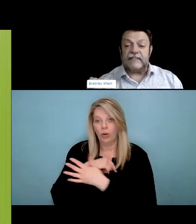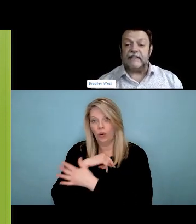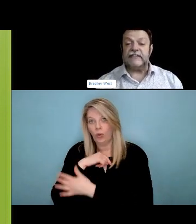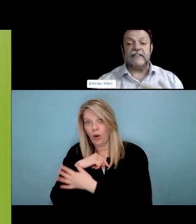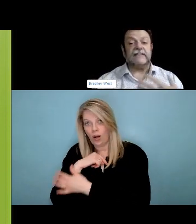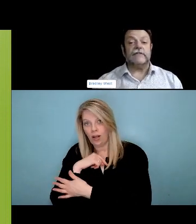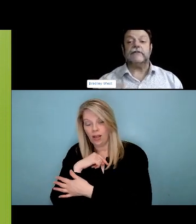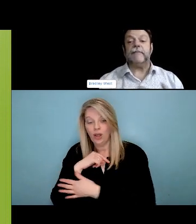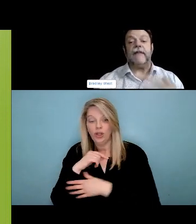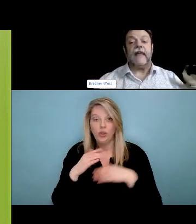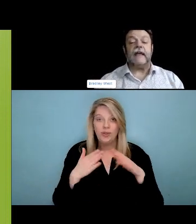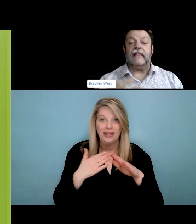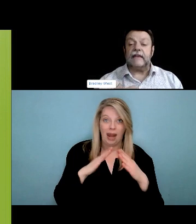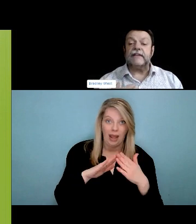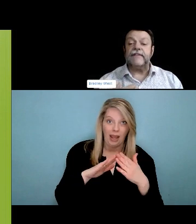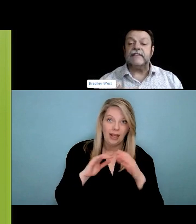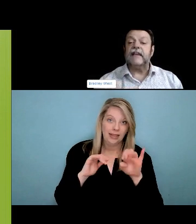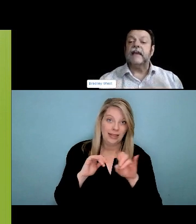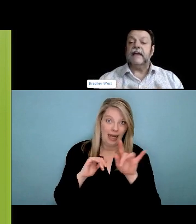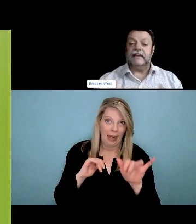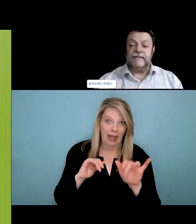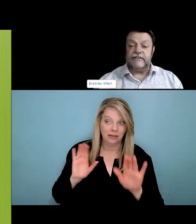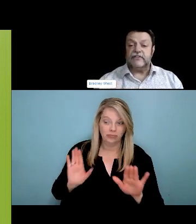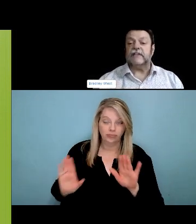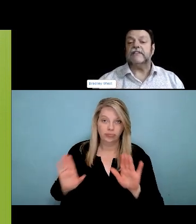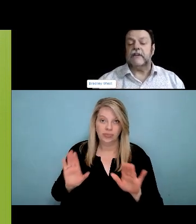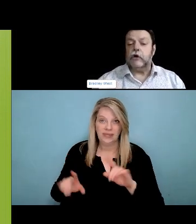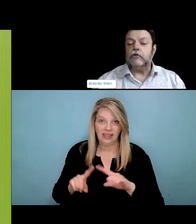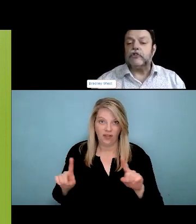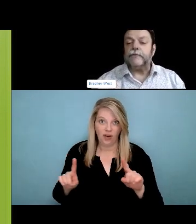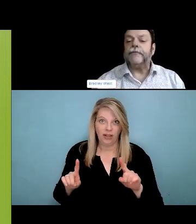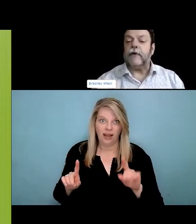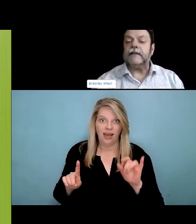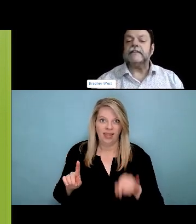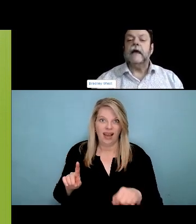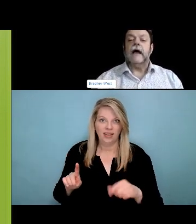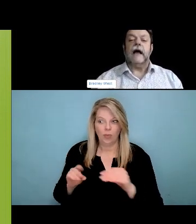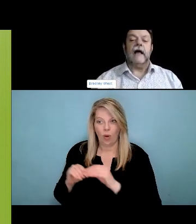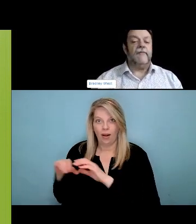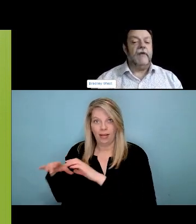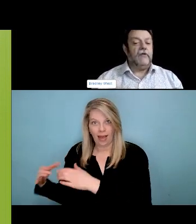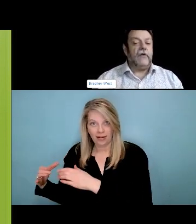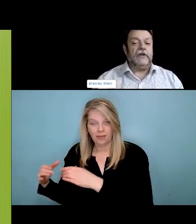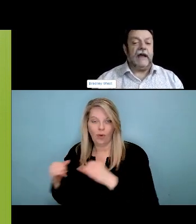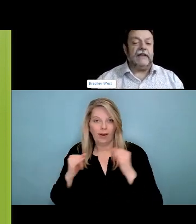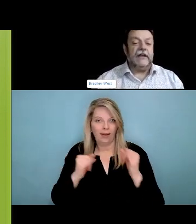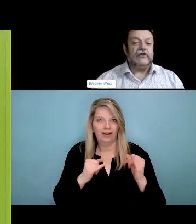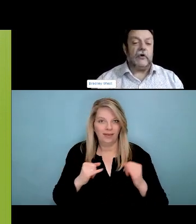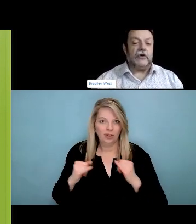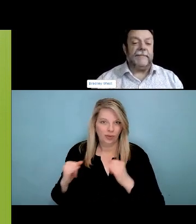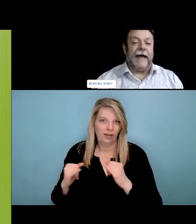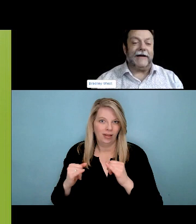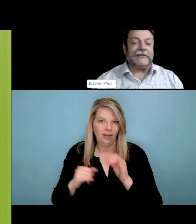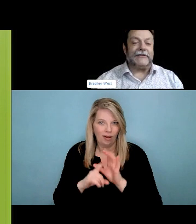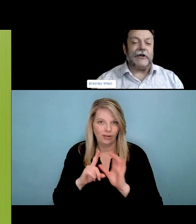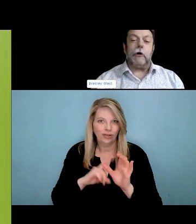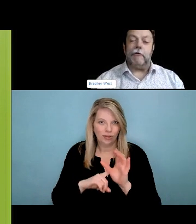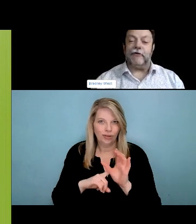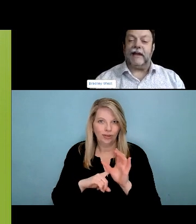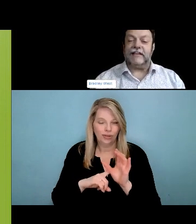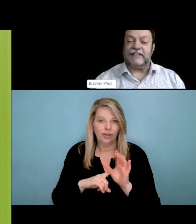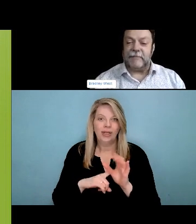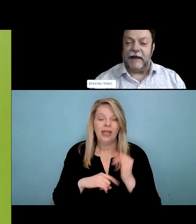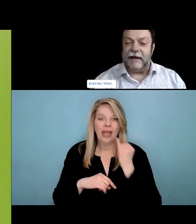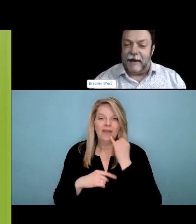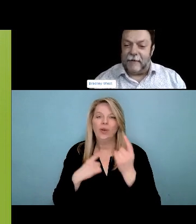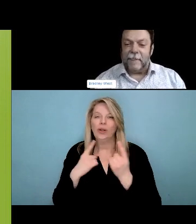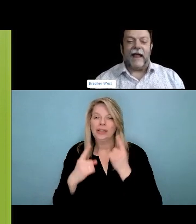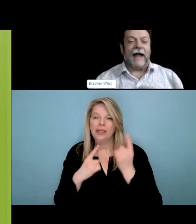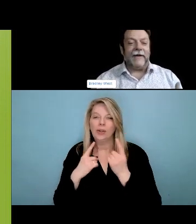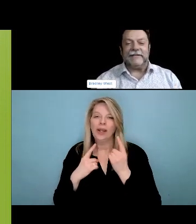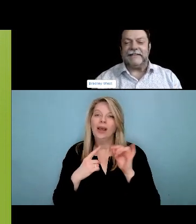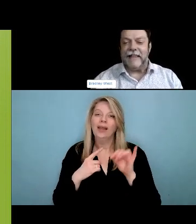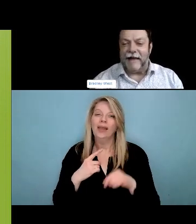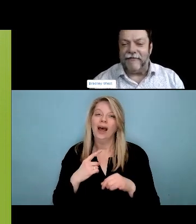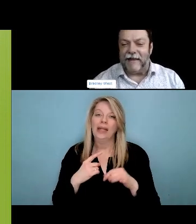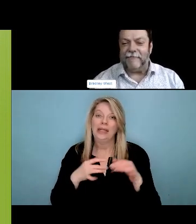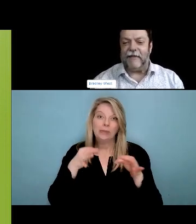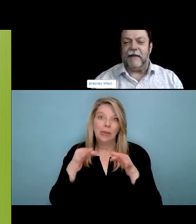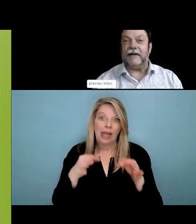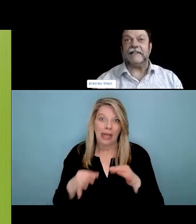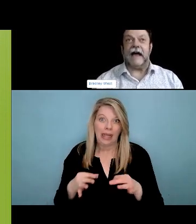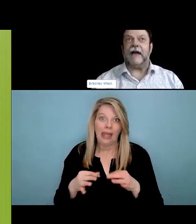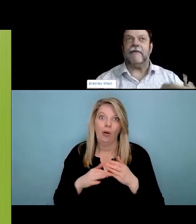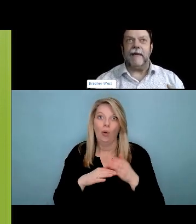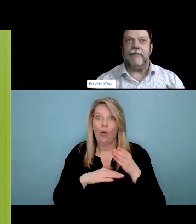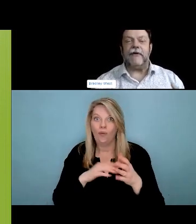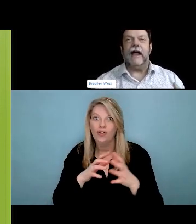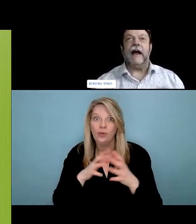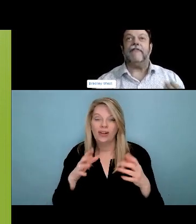And so there is a narrative. That, creates so much stigma and fear that we really have